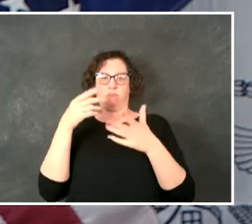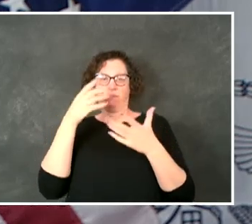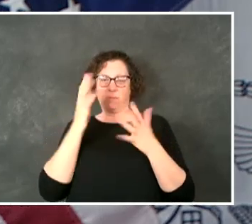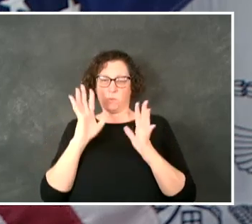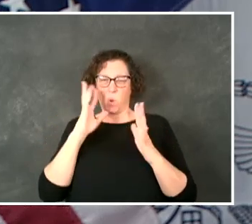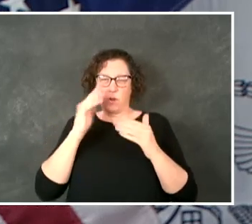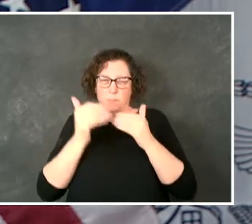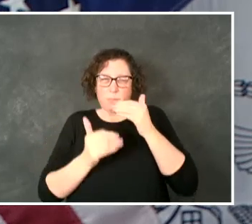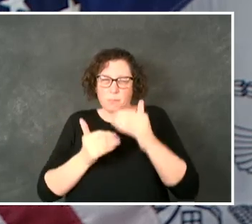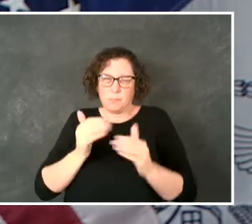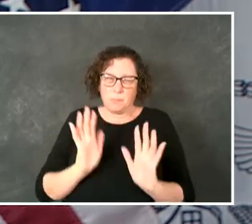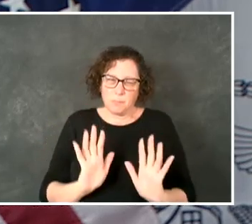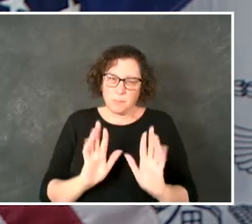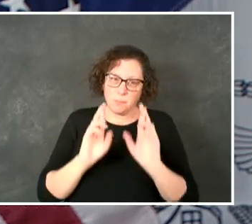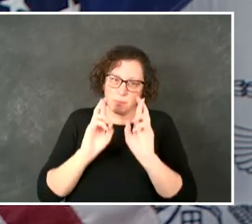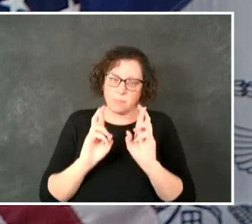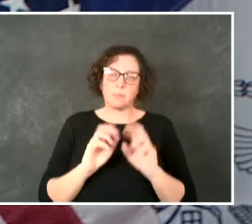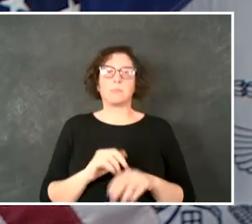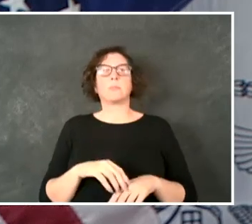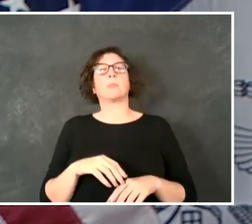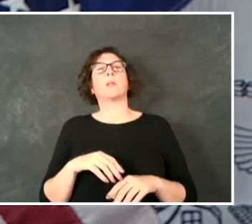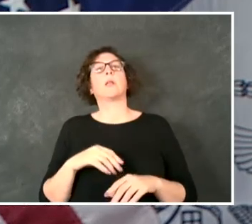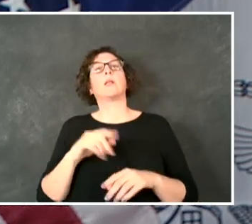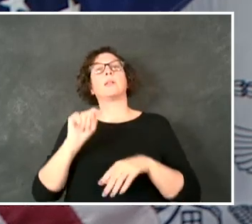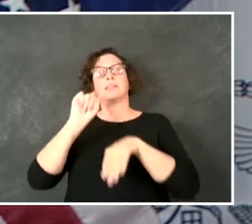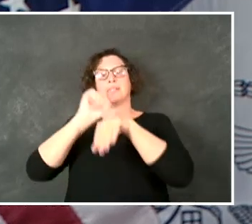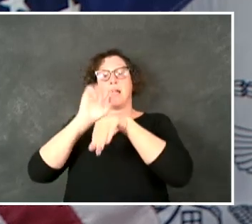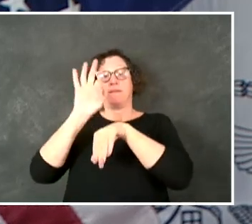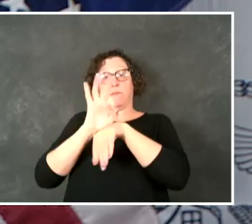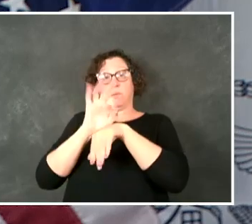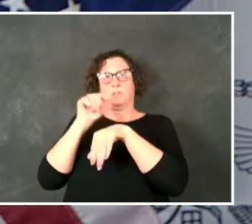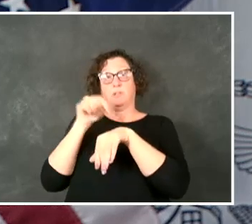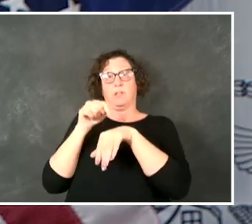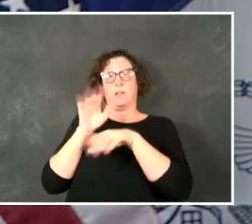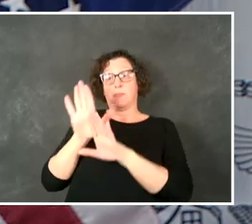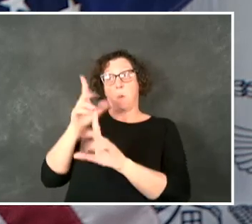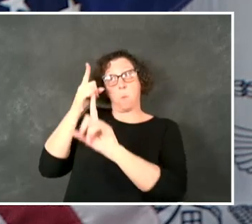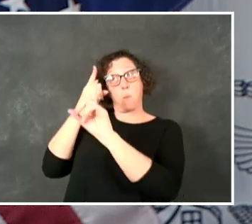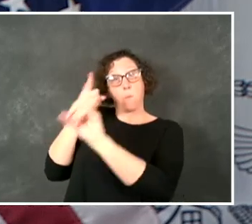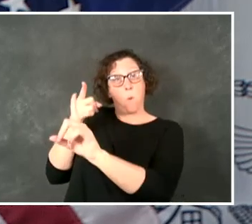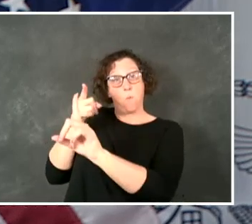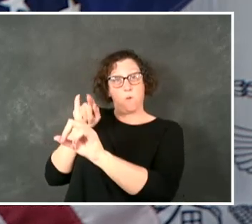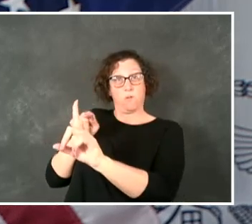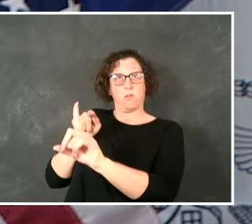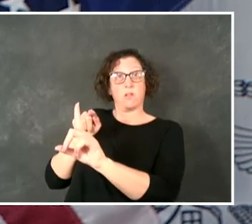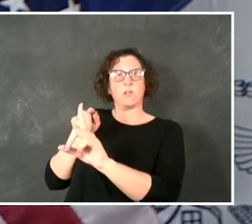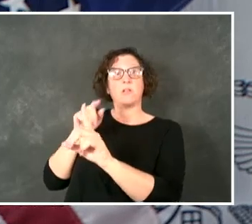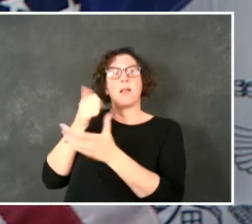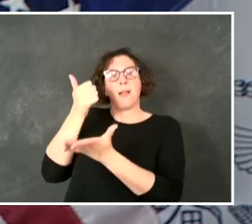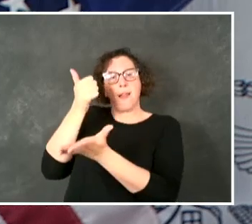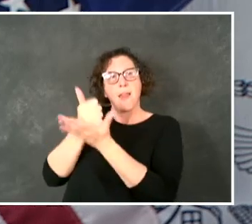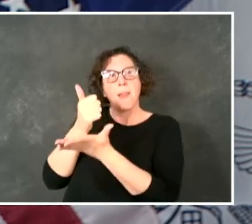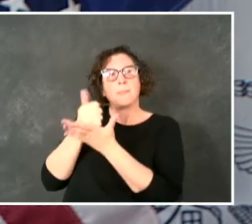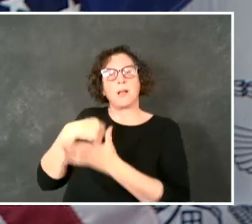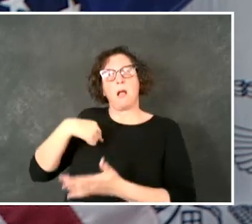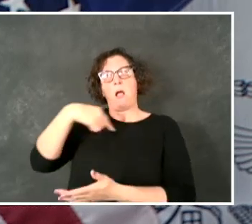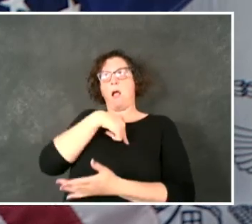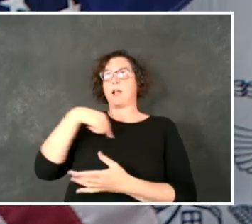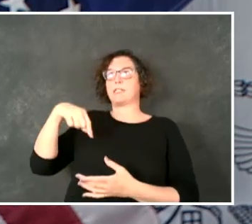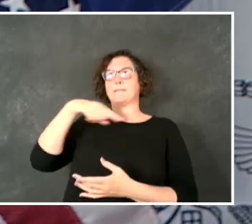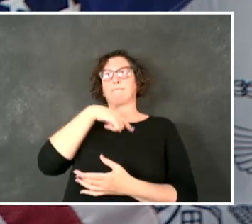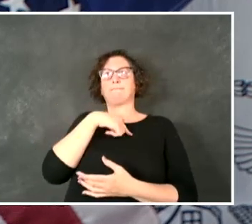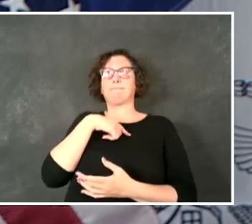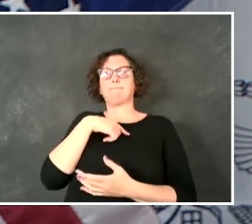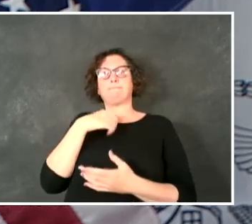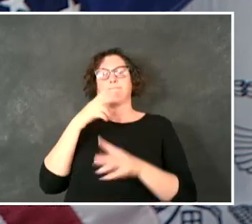ROAD MAP TO SET